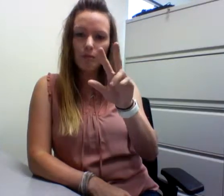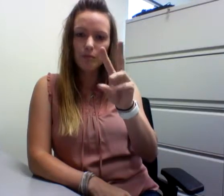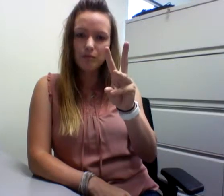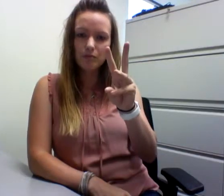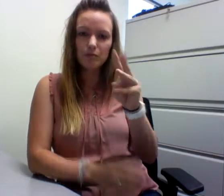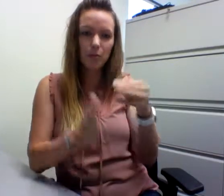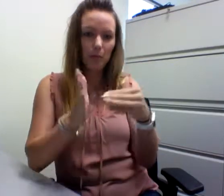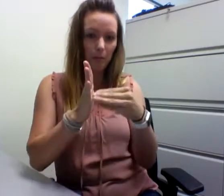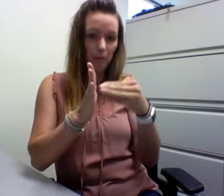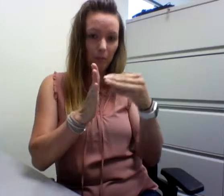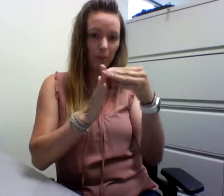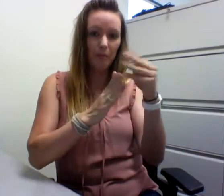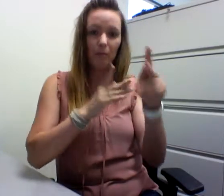or about 36 million people